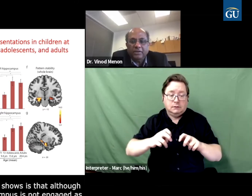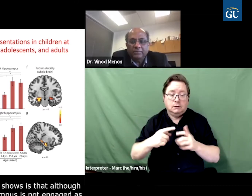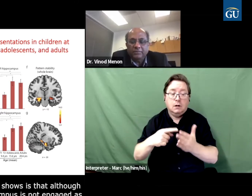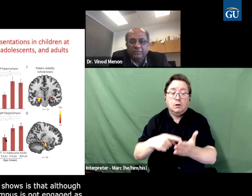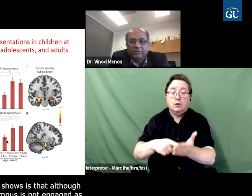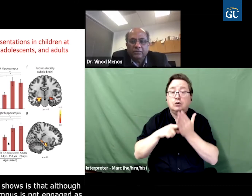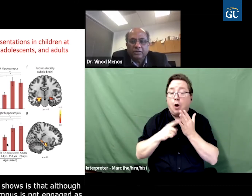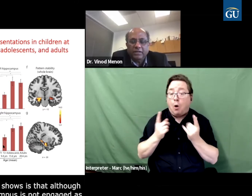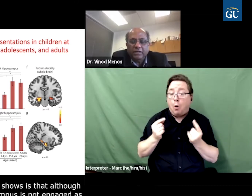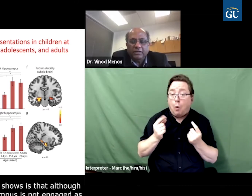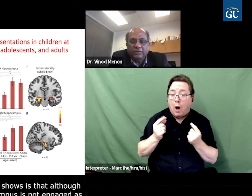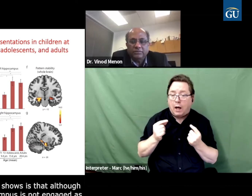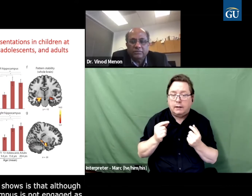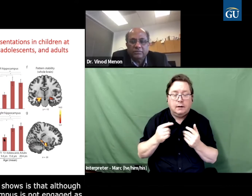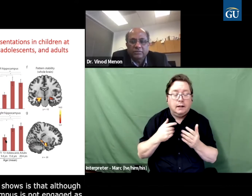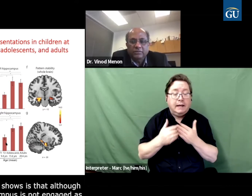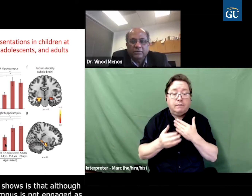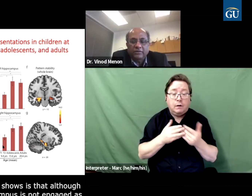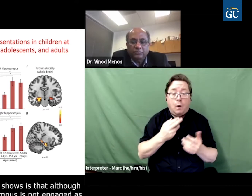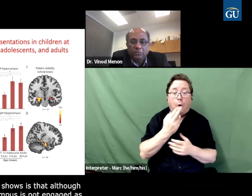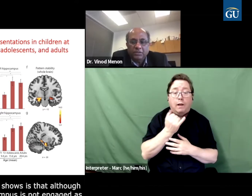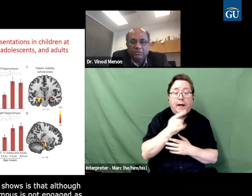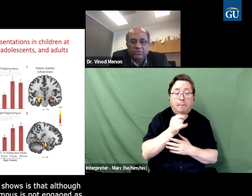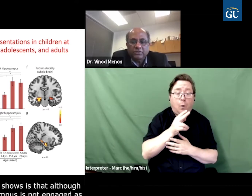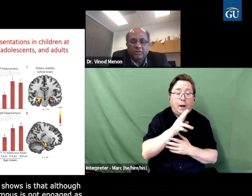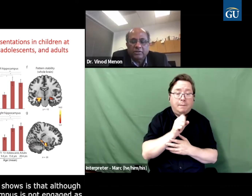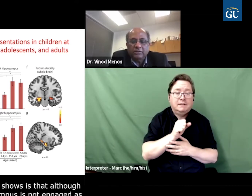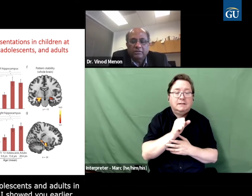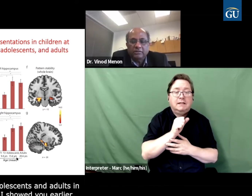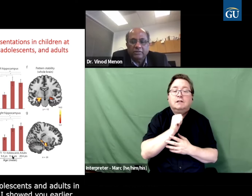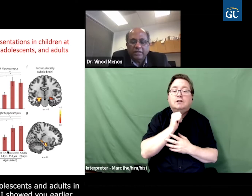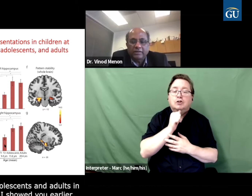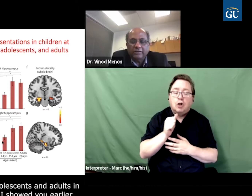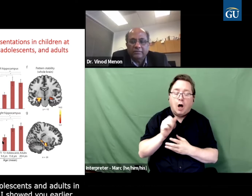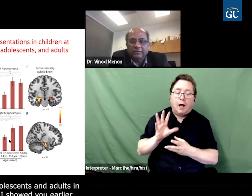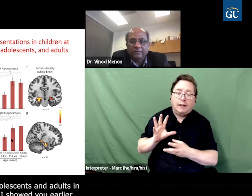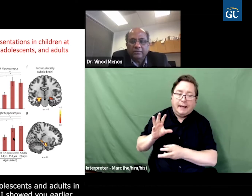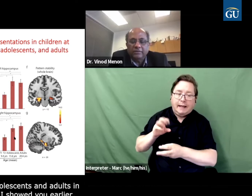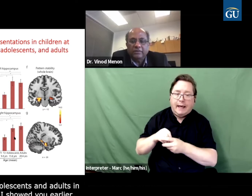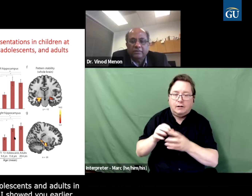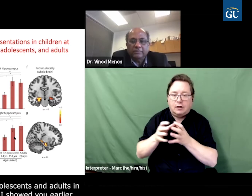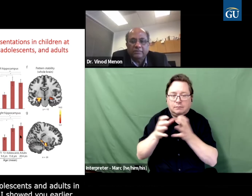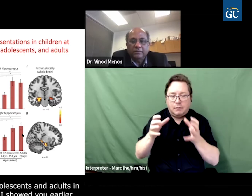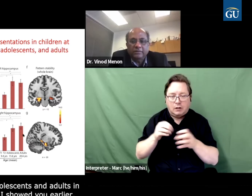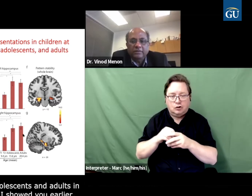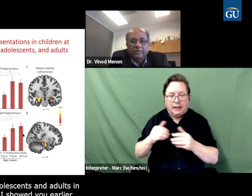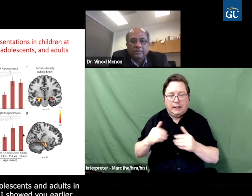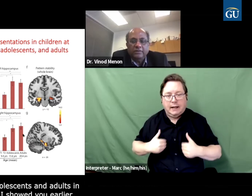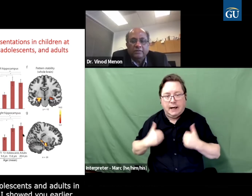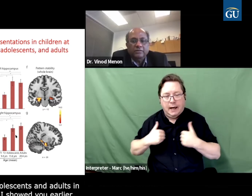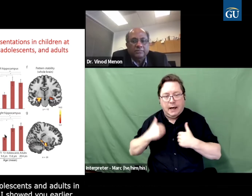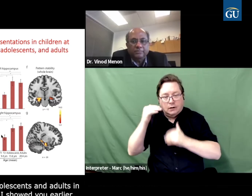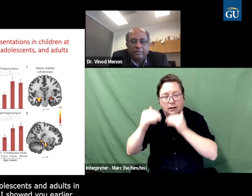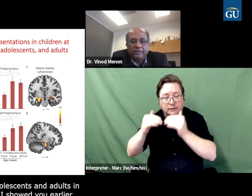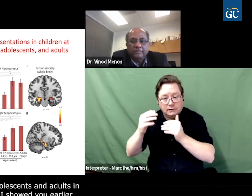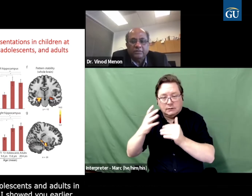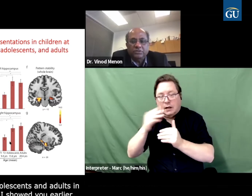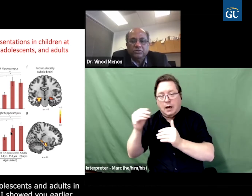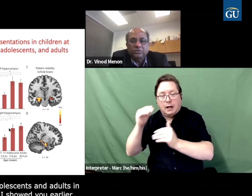that although the hippocampus is not engaged